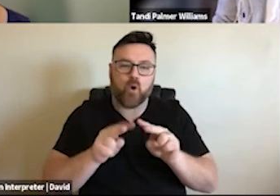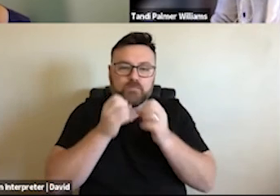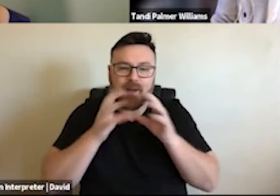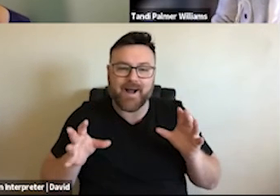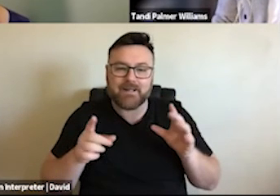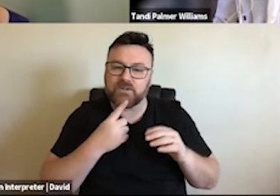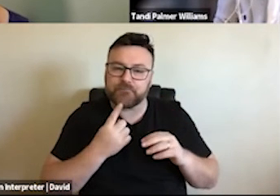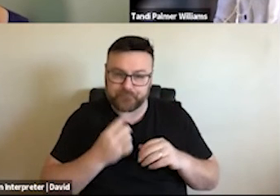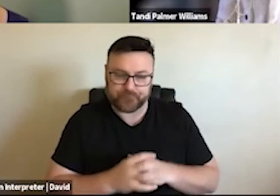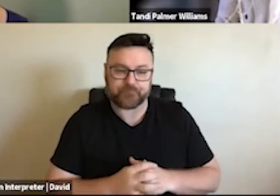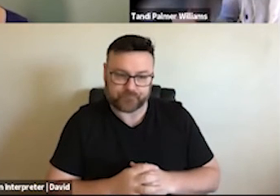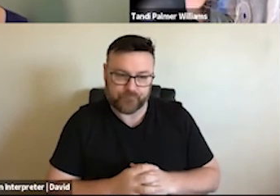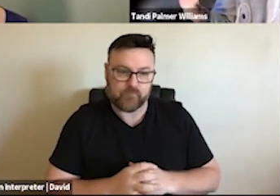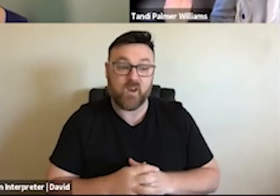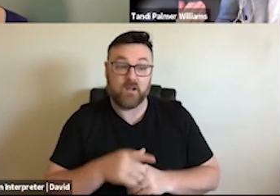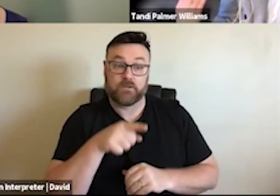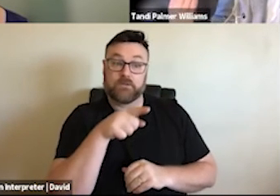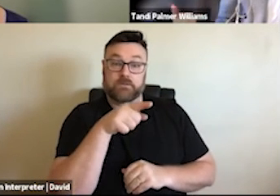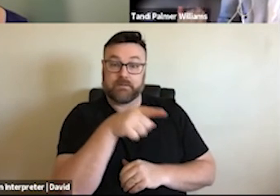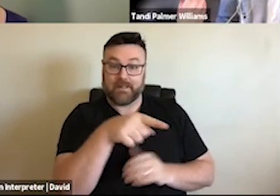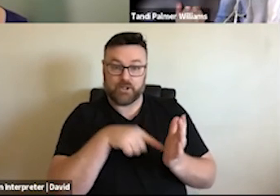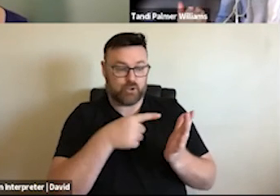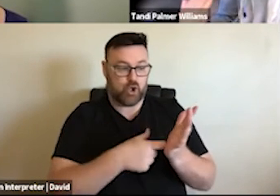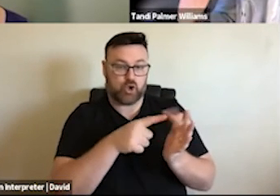So this is deftly a trend to watch. The more we can encourage audiences to do this.